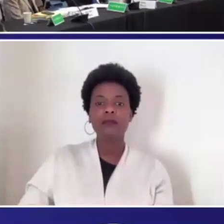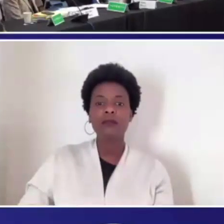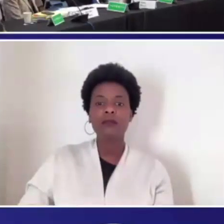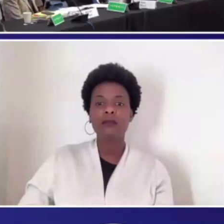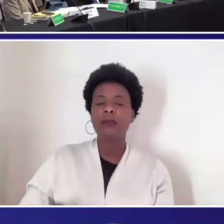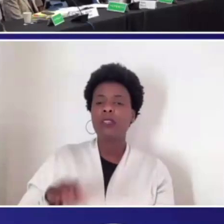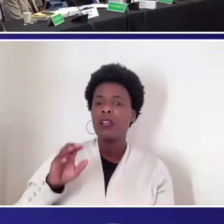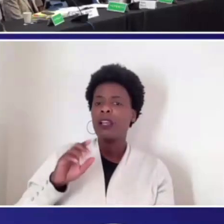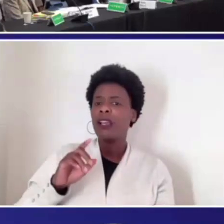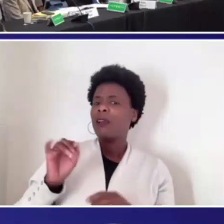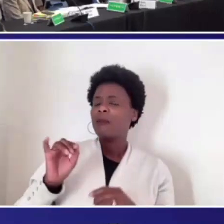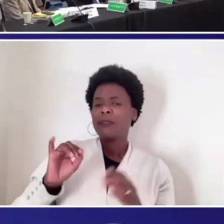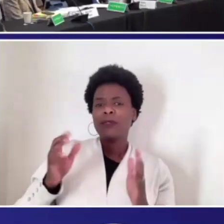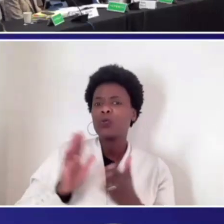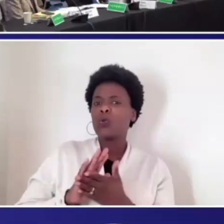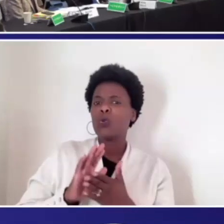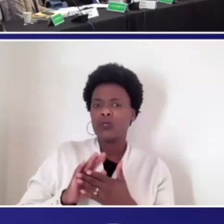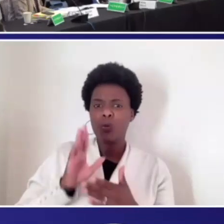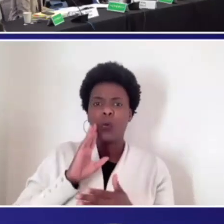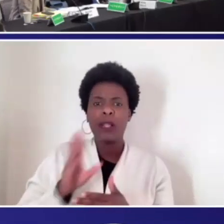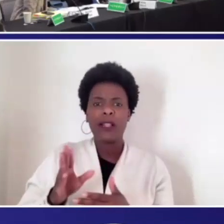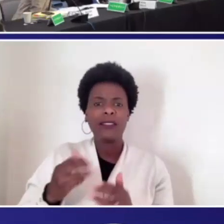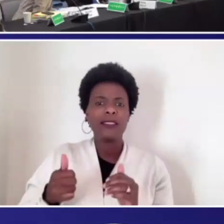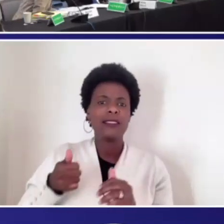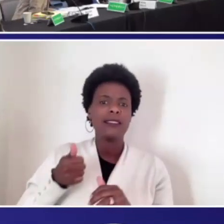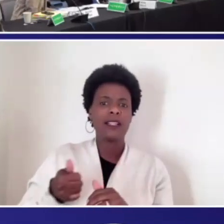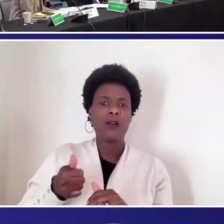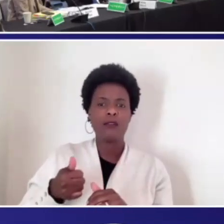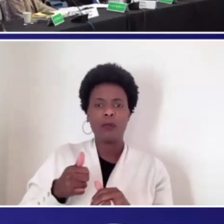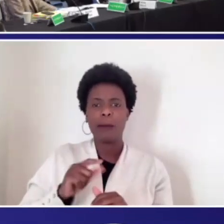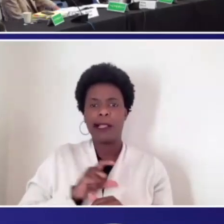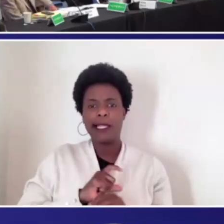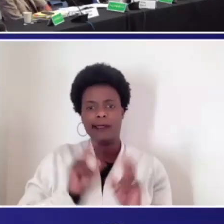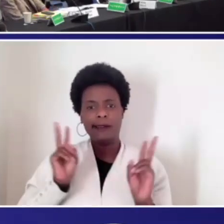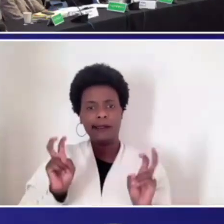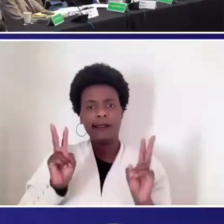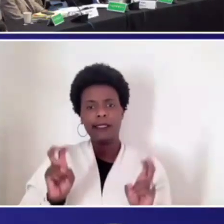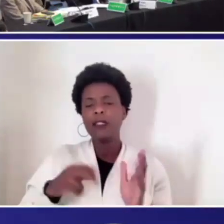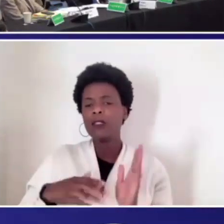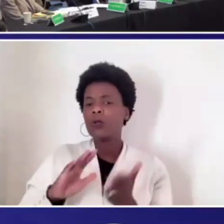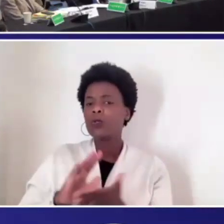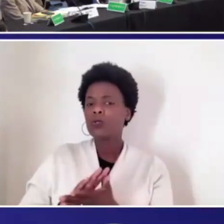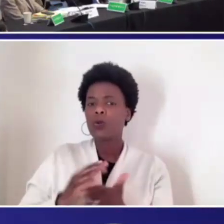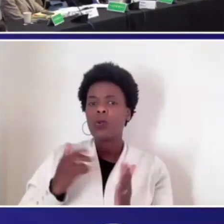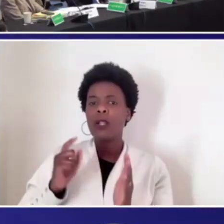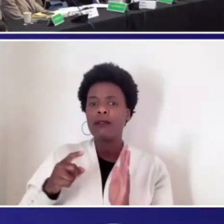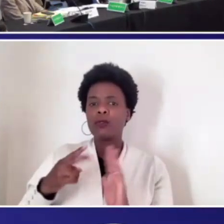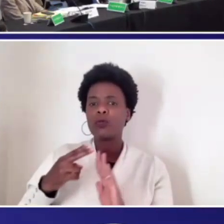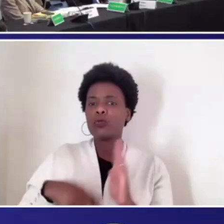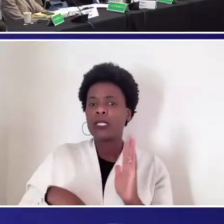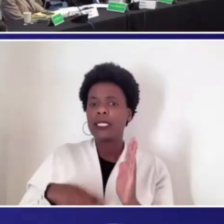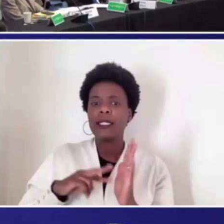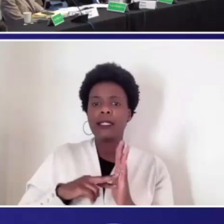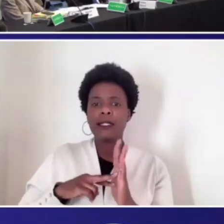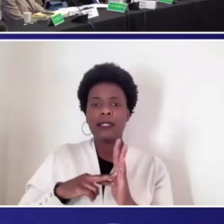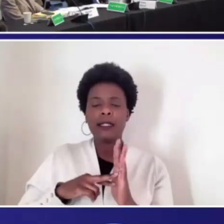to self-police. So at a certain point, a school will just have to read the definition and decide whether they're a